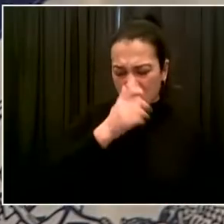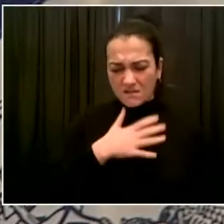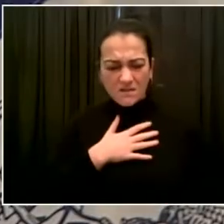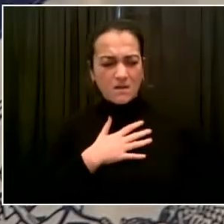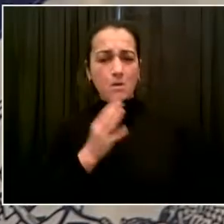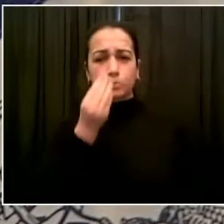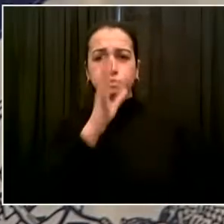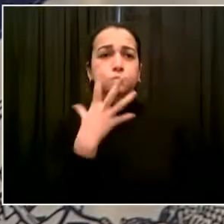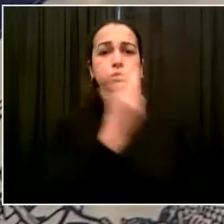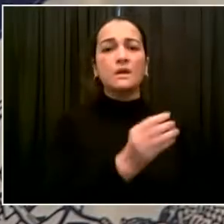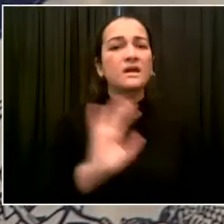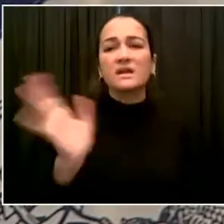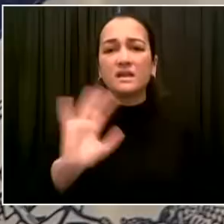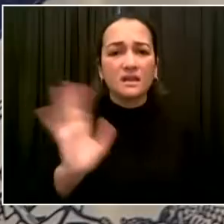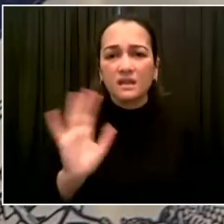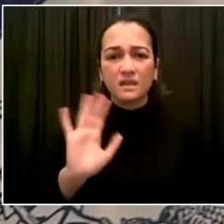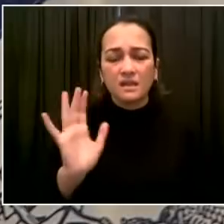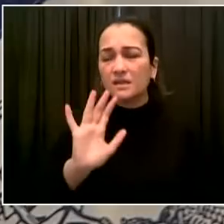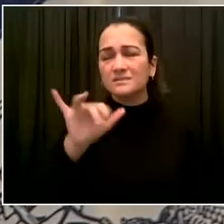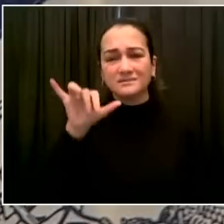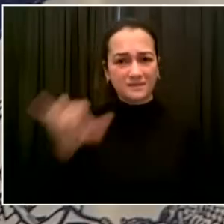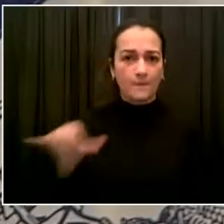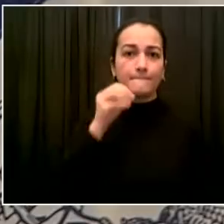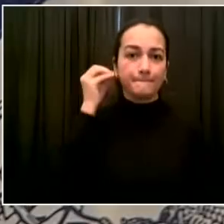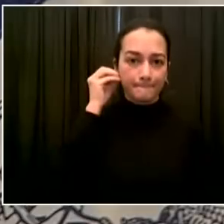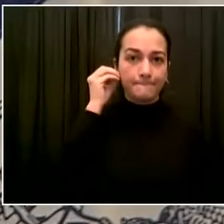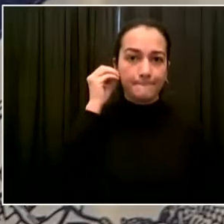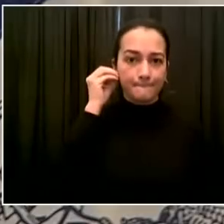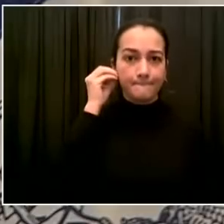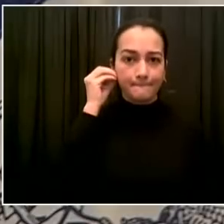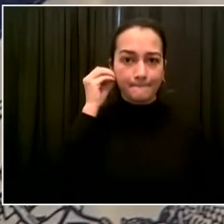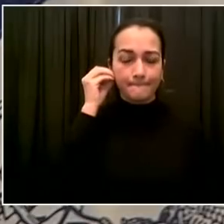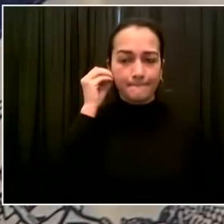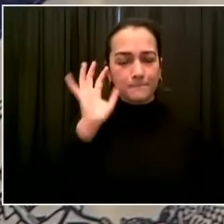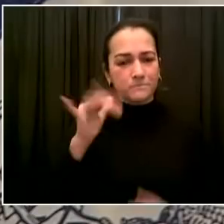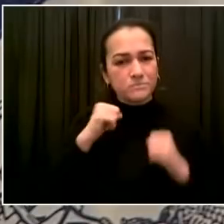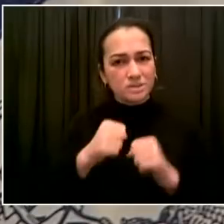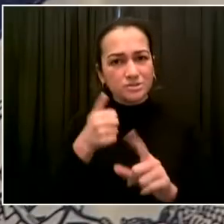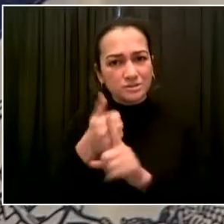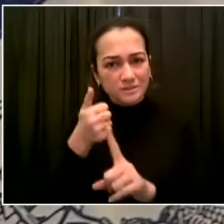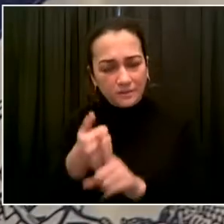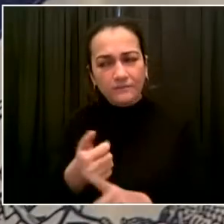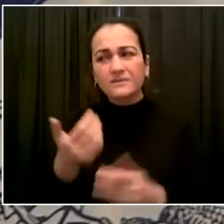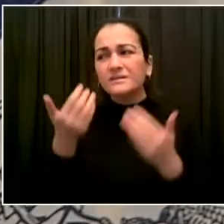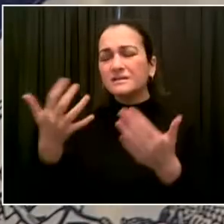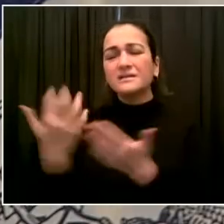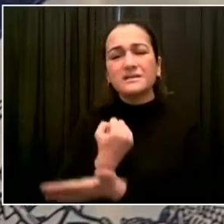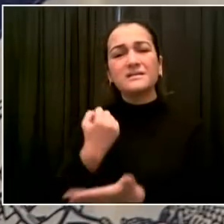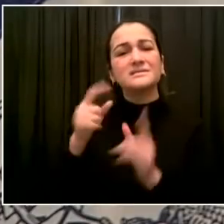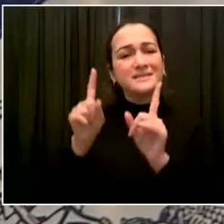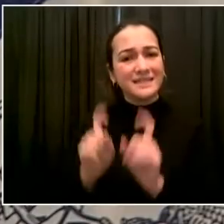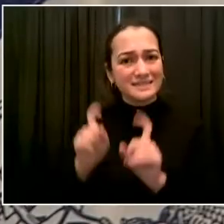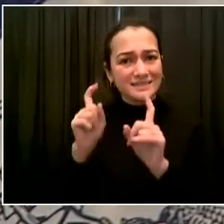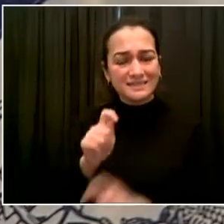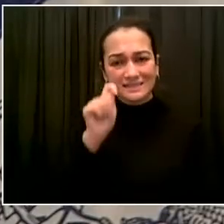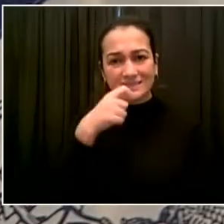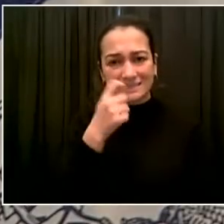STAY AWAY FROM THEM WHILE YOU GET TESTED AND FIND OUT WHAT IS GOING ON. IF YOU TEST POSITIVE ITHNG YOU NEED TO QUARANTINE AND